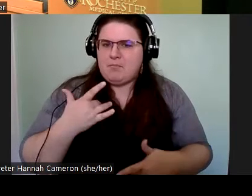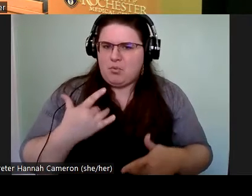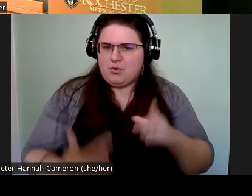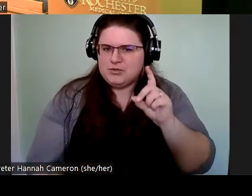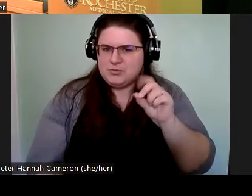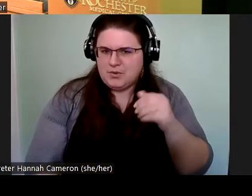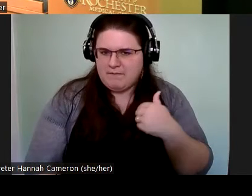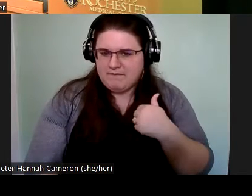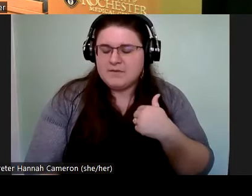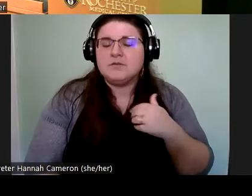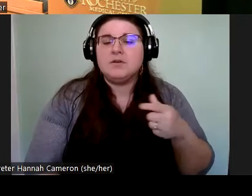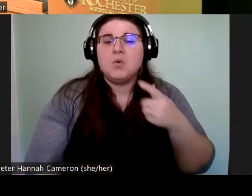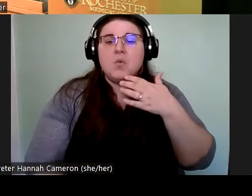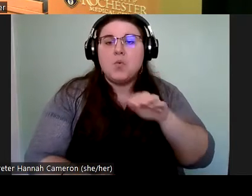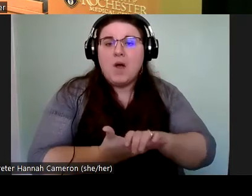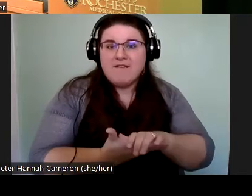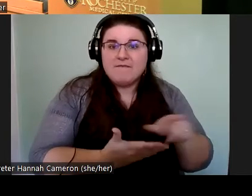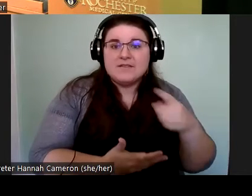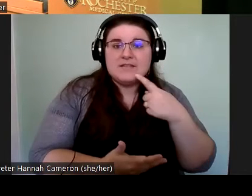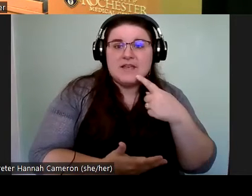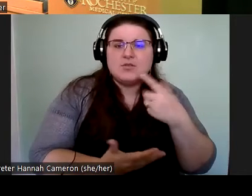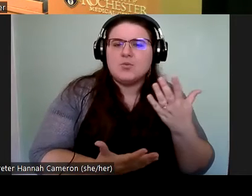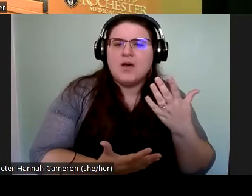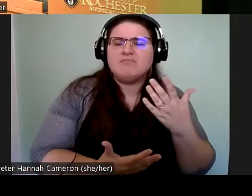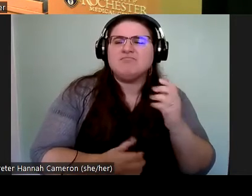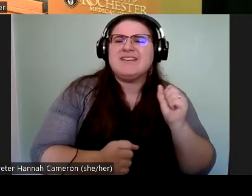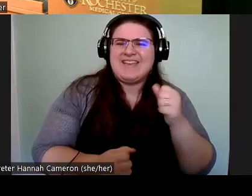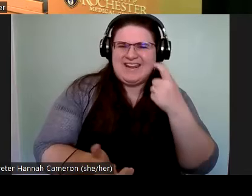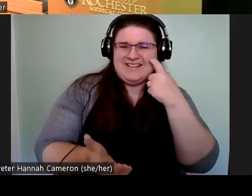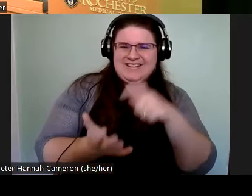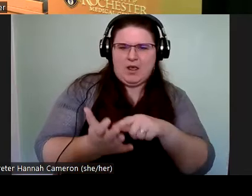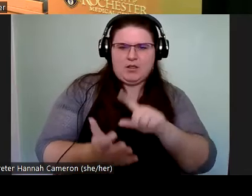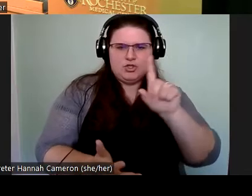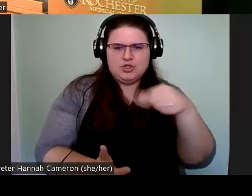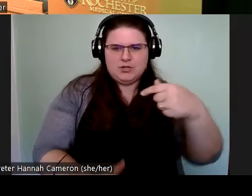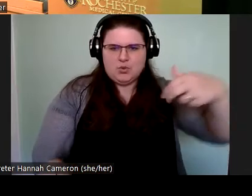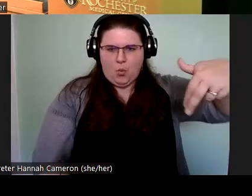wife says that she can tell um just by him walking across the kitchen floor that he's